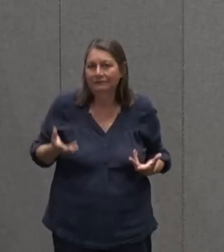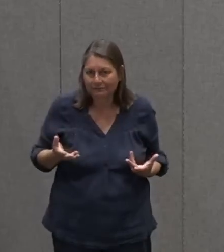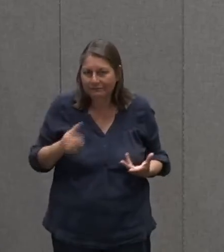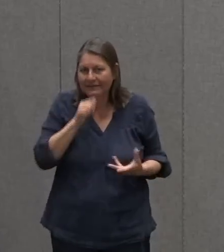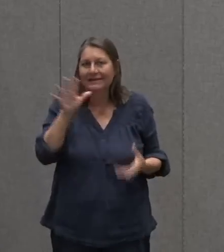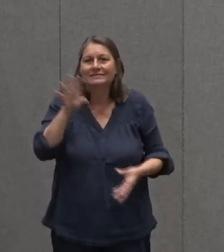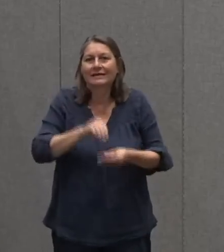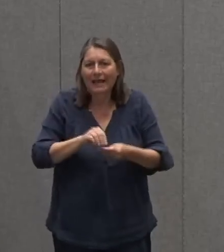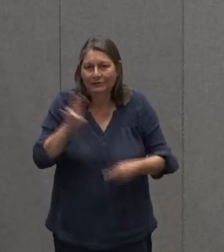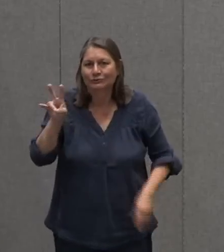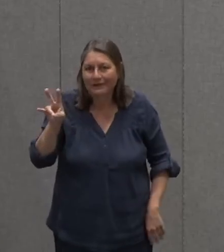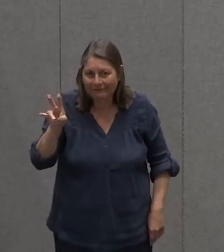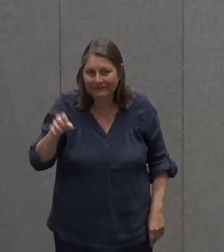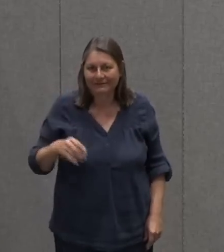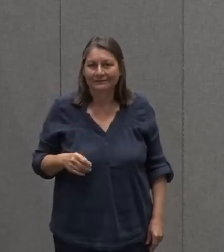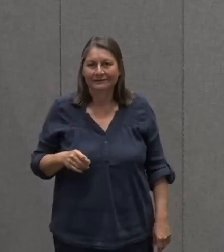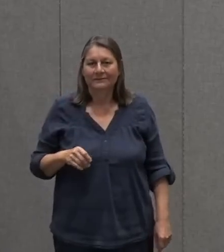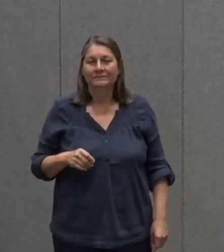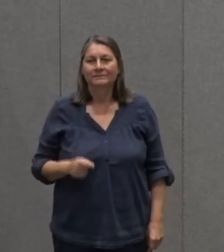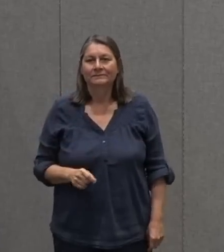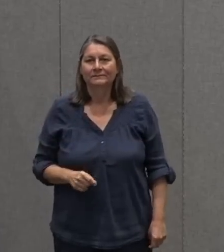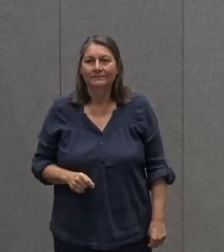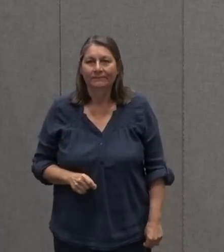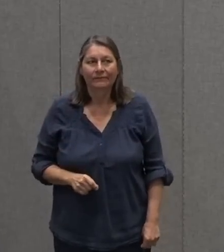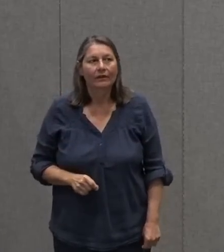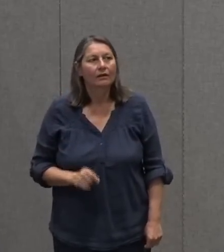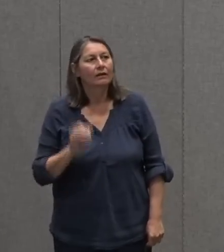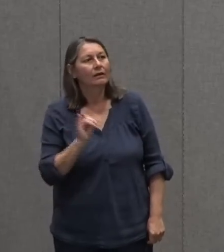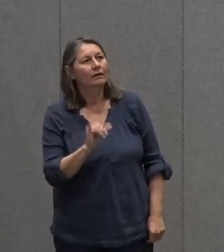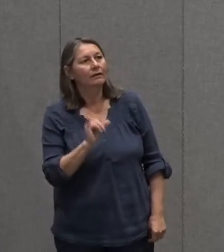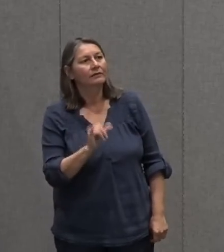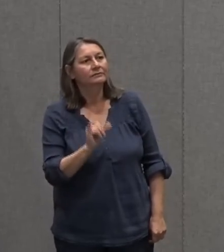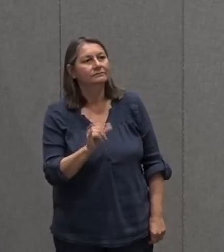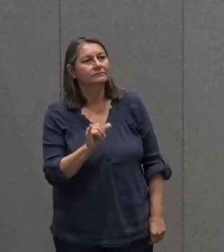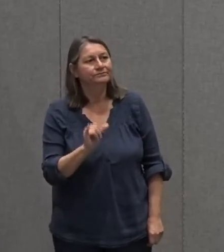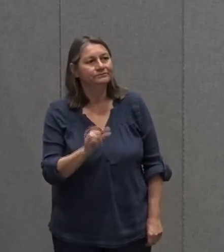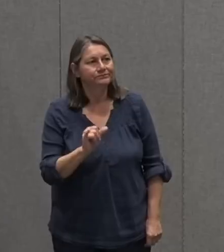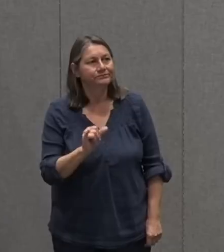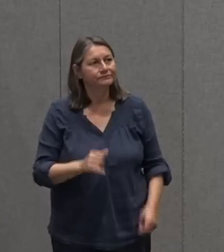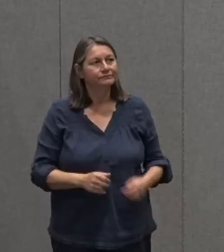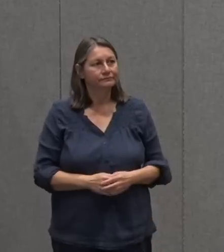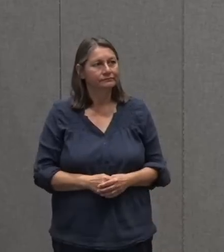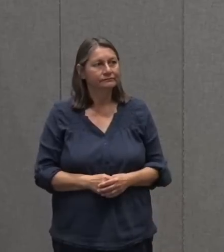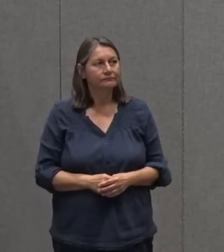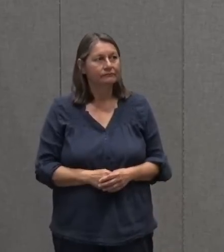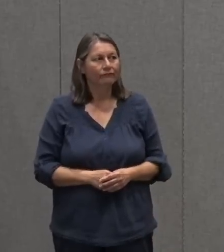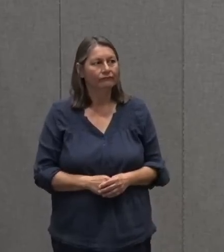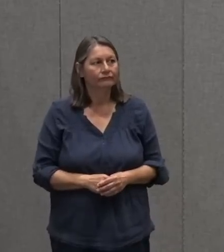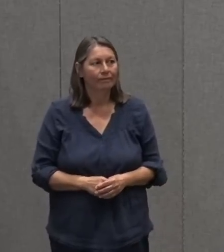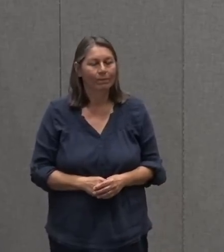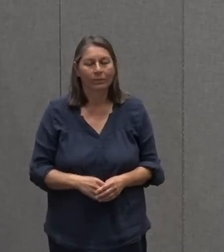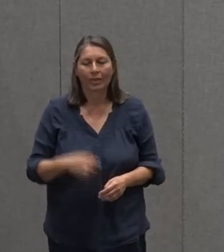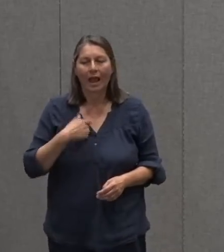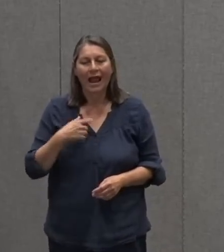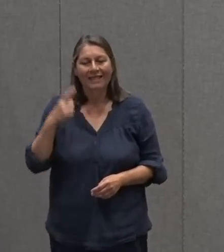you can't take the digits and add them up to seven. All right. So. All right, I'm going to say 43 doesn't belong.